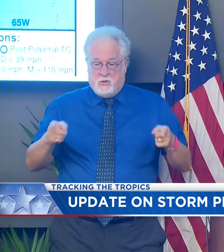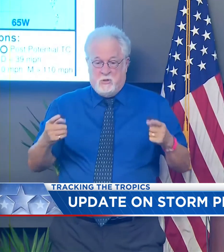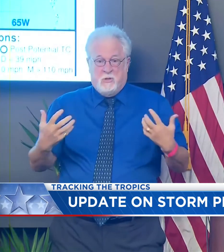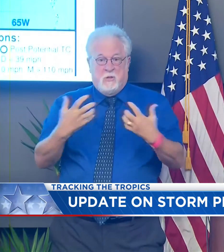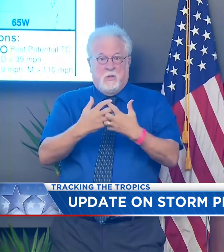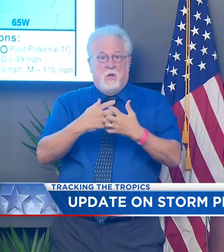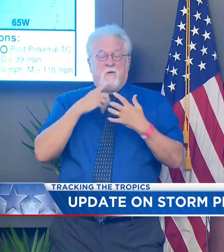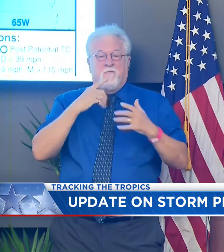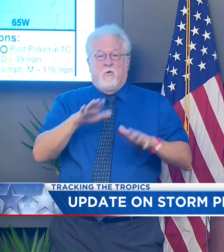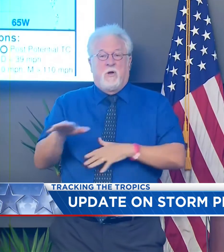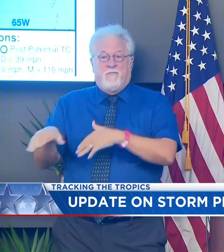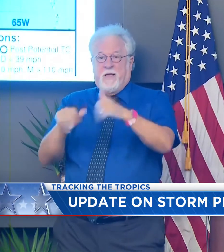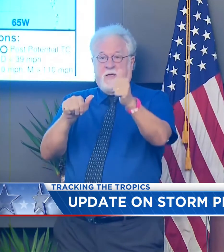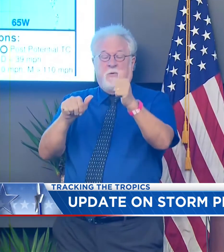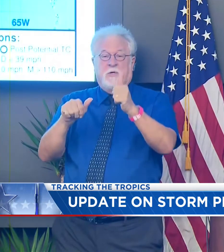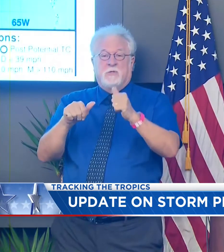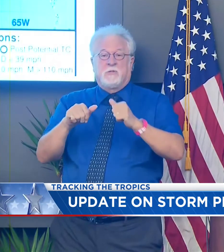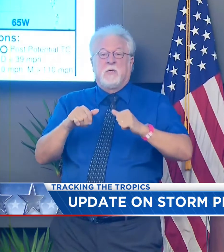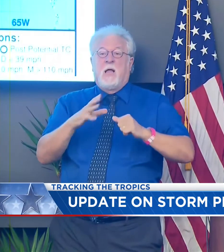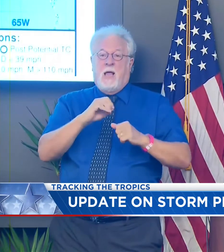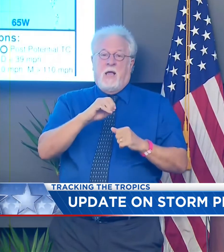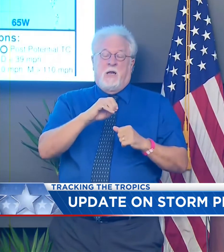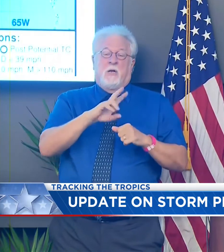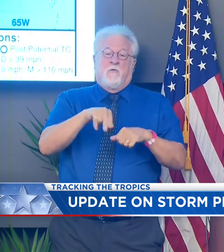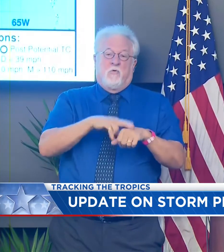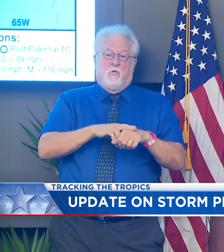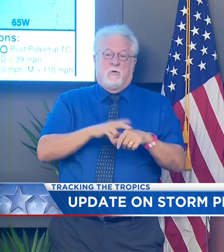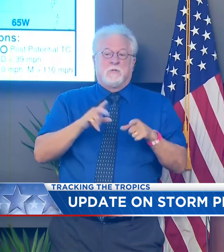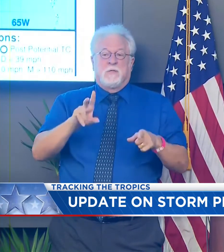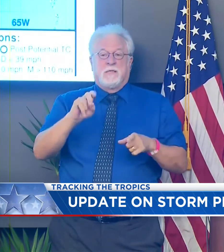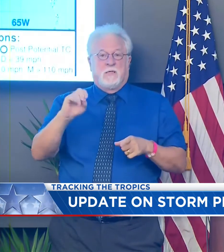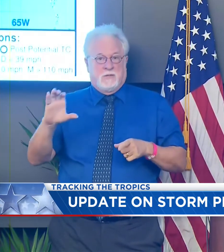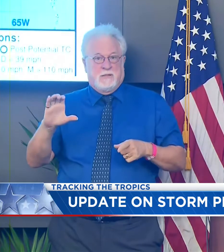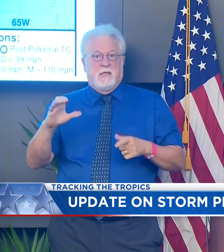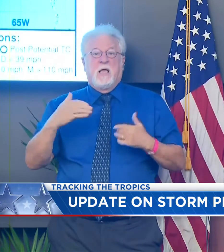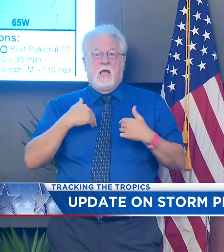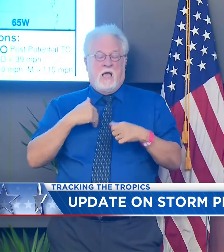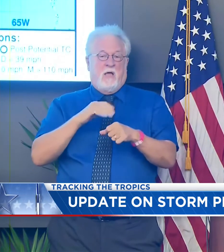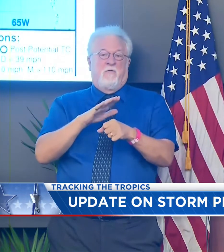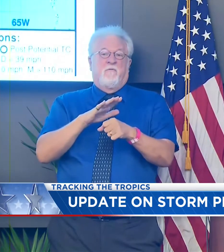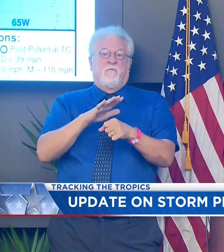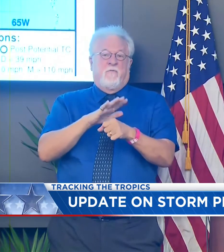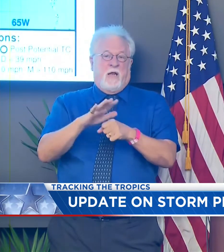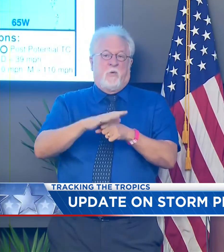THE DEPARTMENT OF CORRECTIONS STARTED COORDINATING WITH THE SHERIFFS ASSOCIATION ON THURSDAY